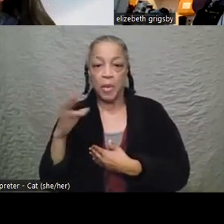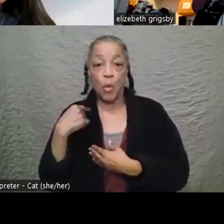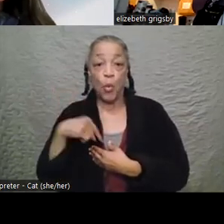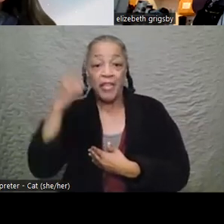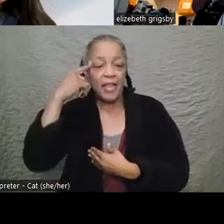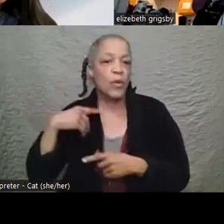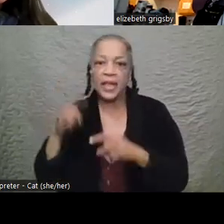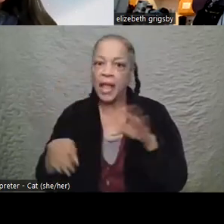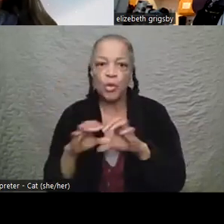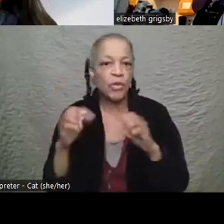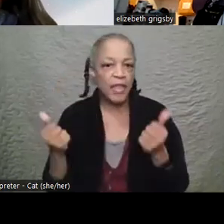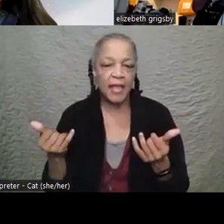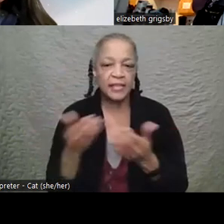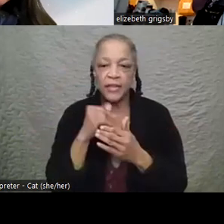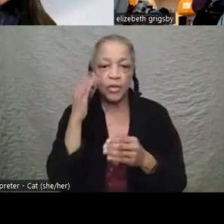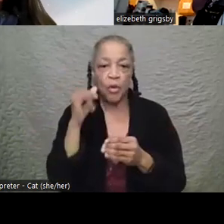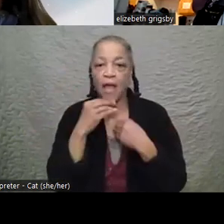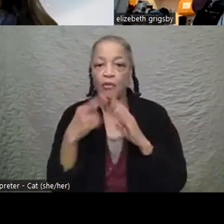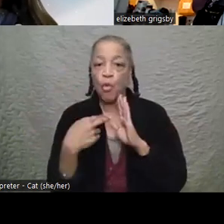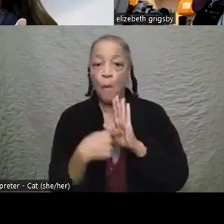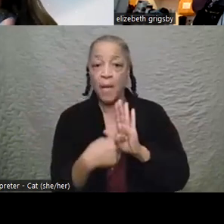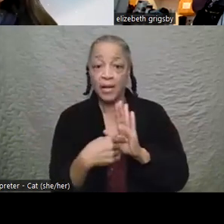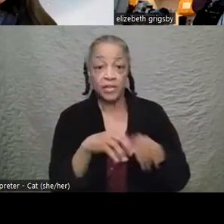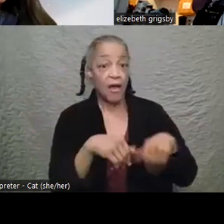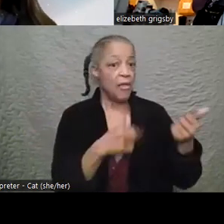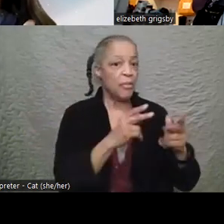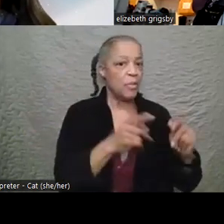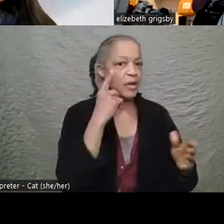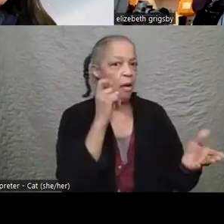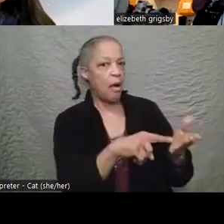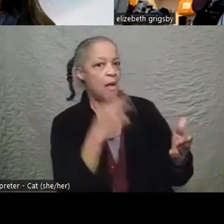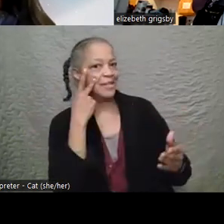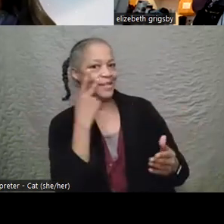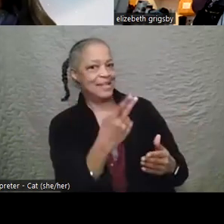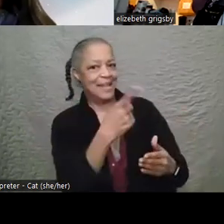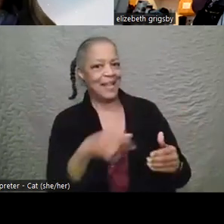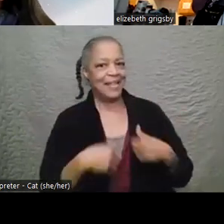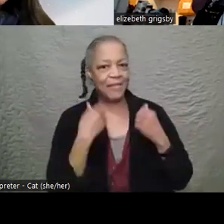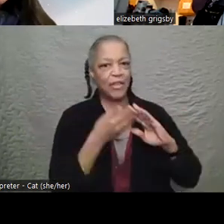If we don't have models of other people like ourselves living in the community, we don't